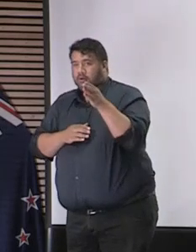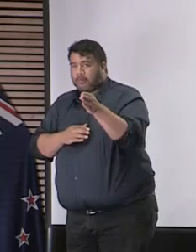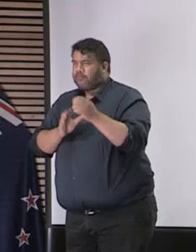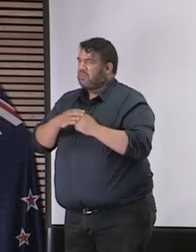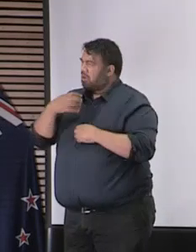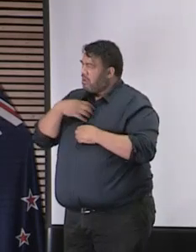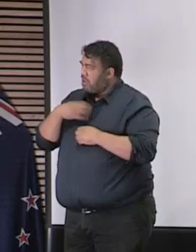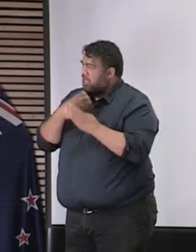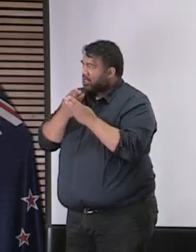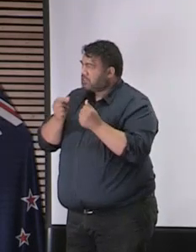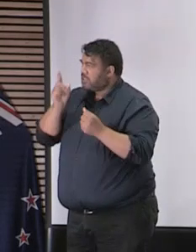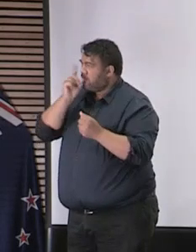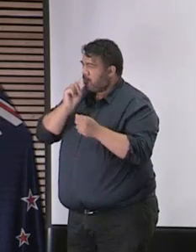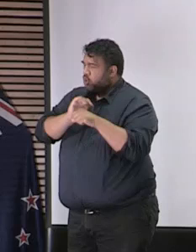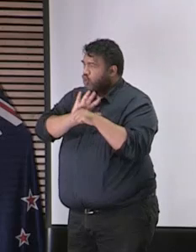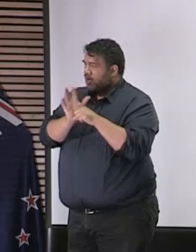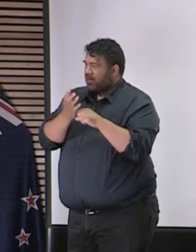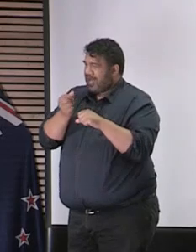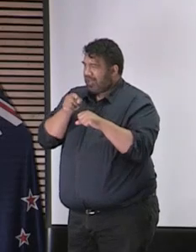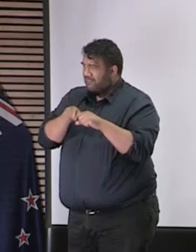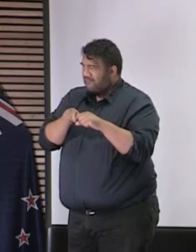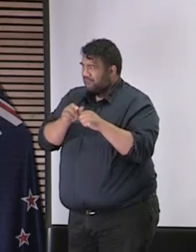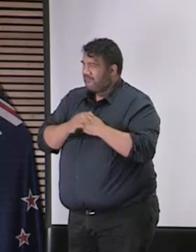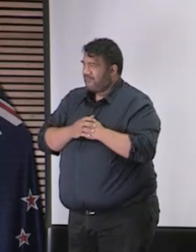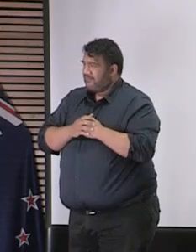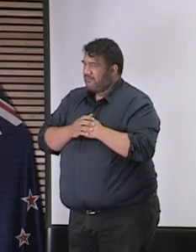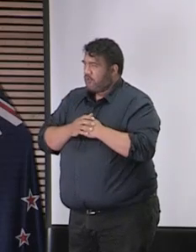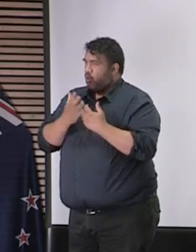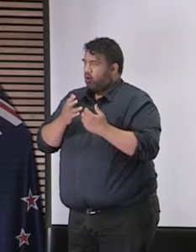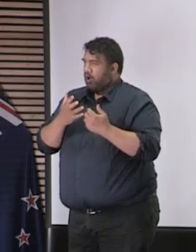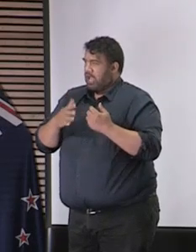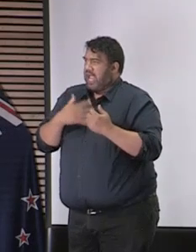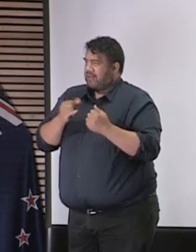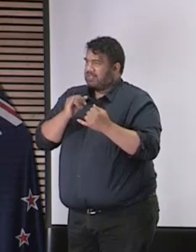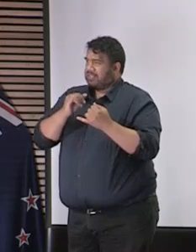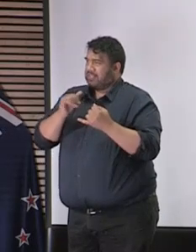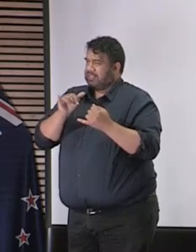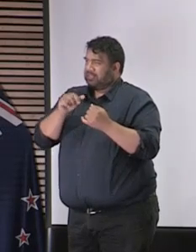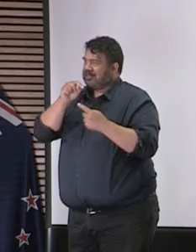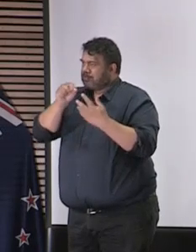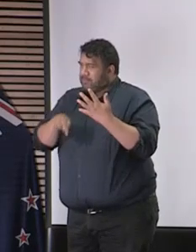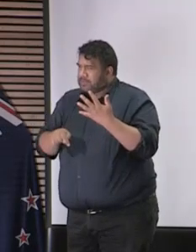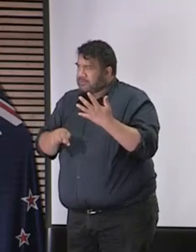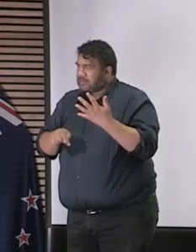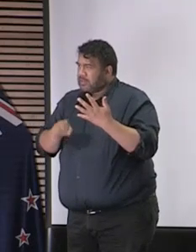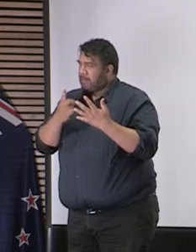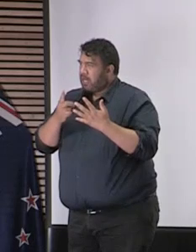through the wage subsidy.